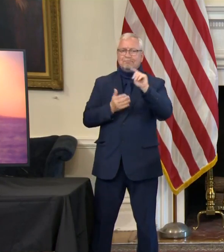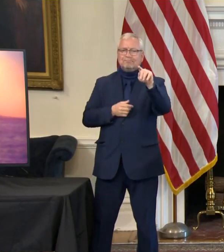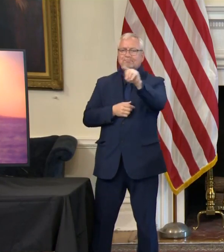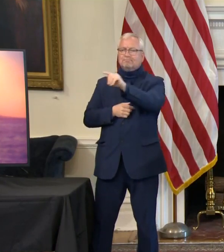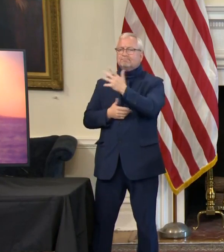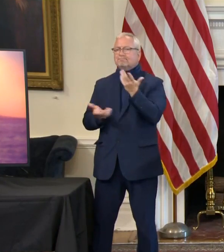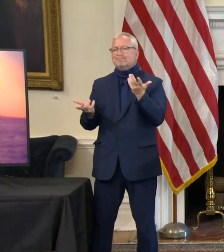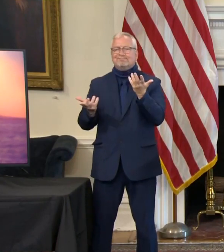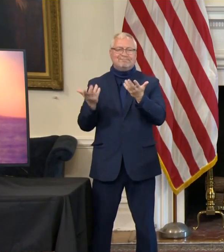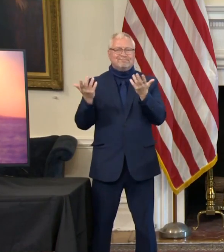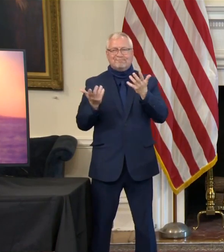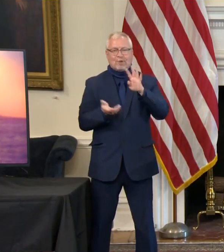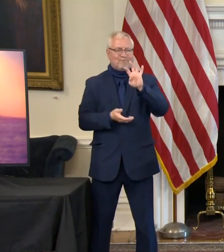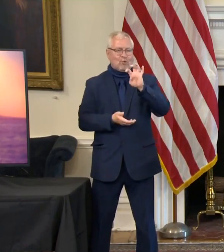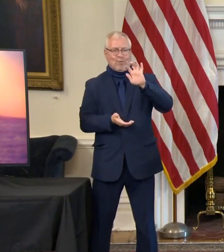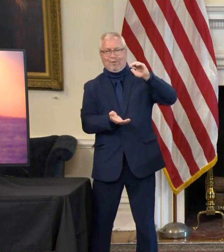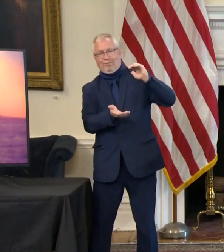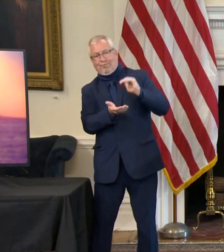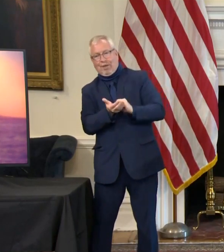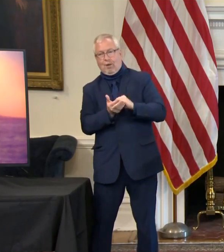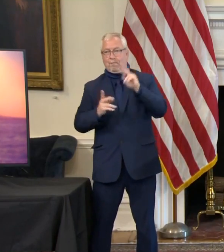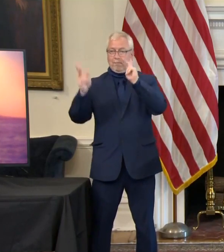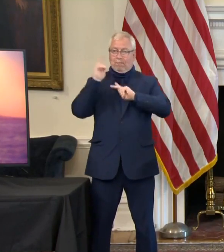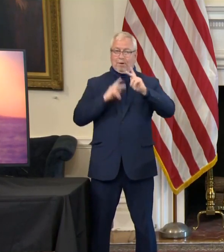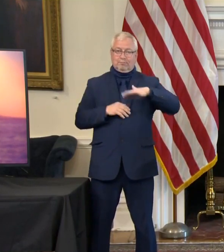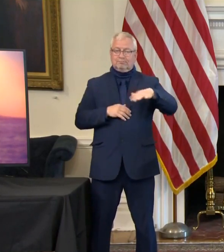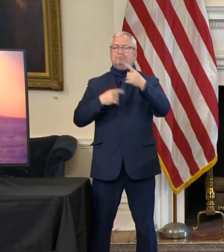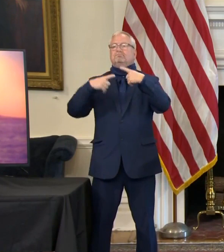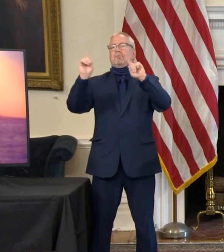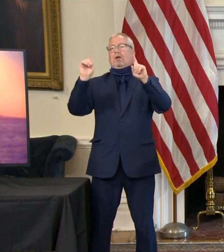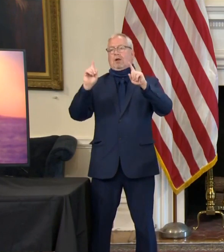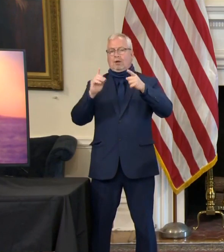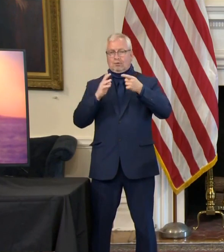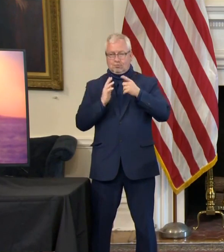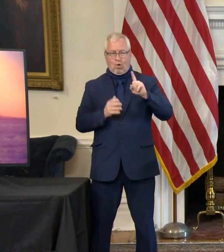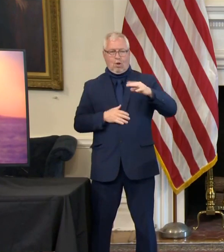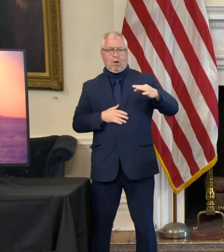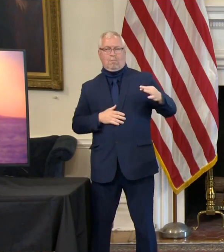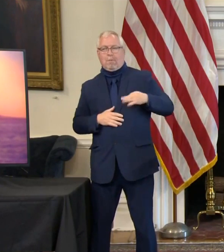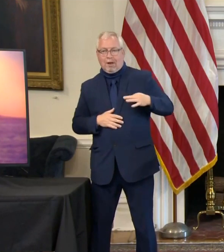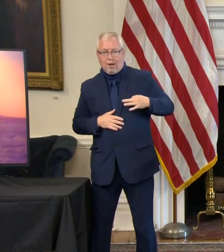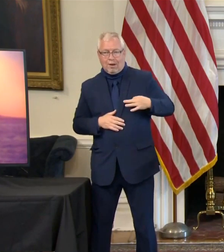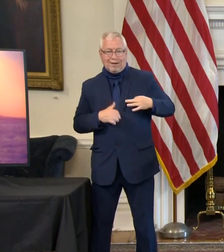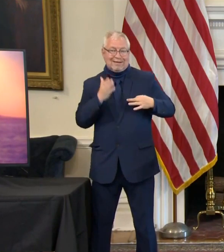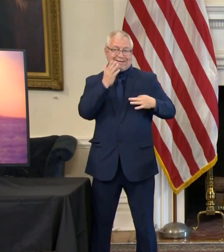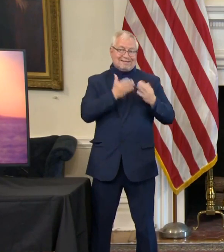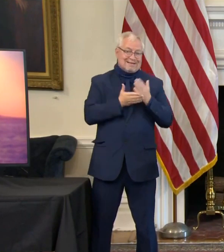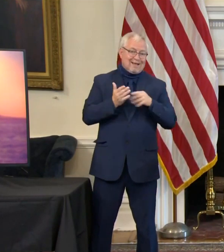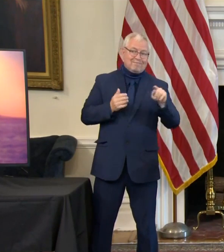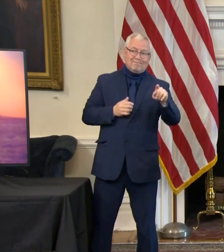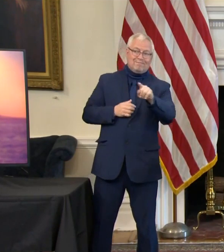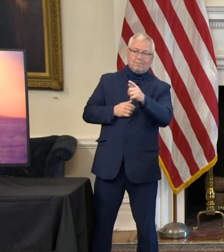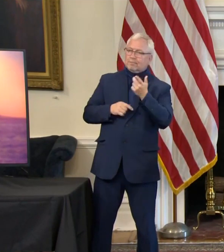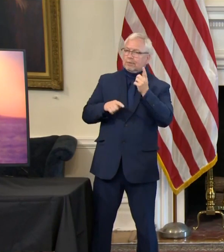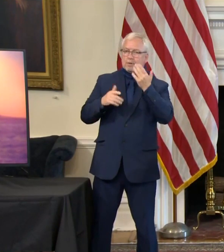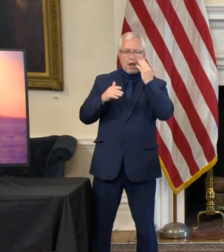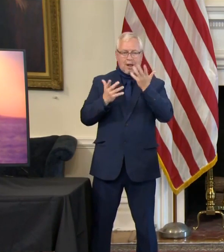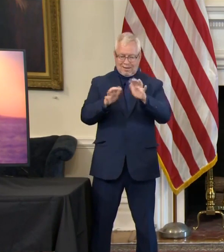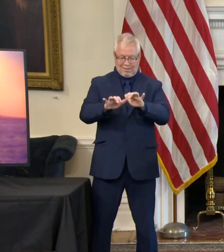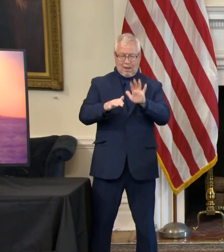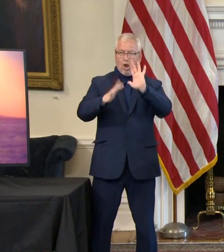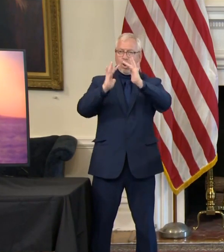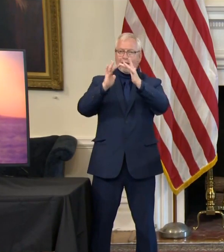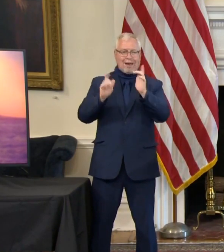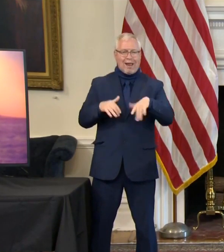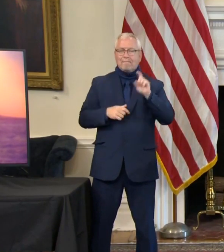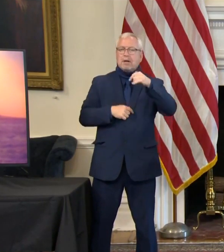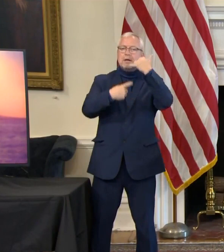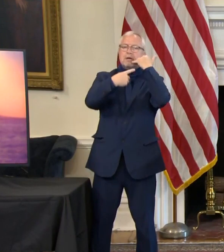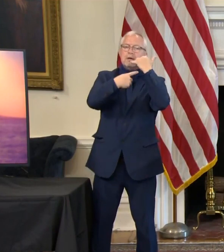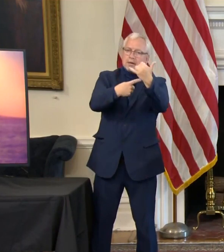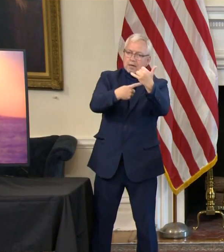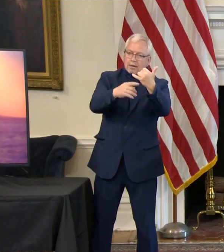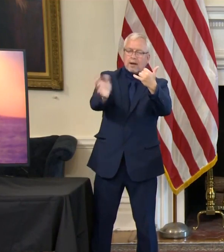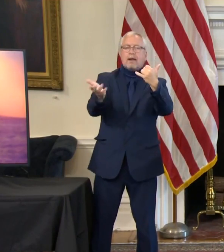BUT THERE IS GOING TO BE A CERTAIN PERCENTAGE OF PEOPLE AND OF THE FORMER THOUSAND PEOPLE WHO GOT PAID, 100,000 COULD NOT TALK HANDLE IT ON THE WEBSITE AND HAD TO TALK TO A LIVE HUMAN